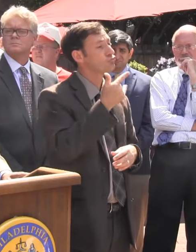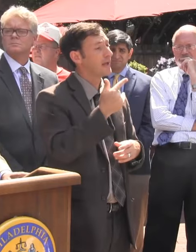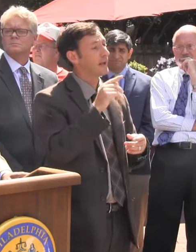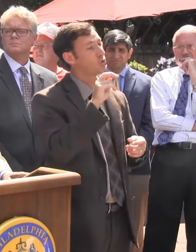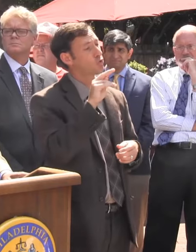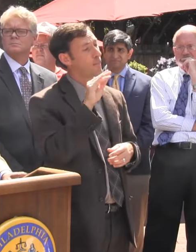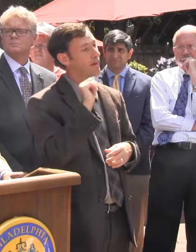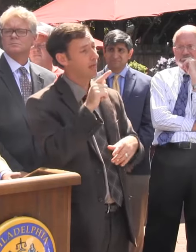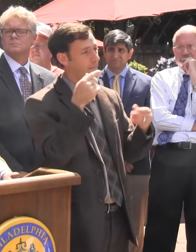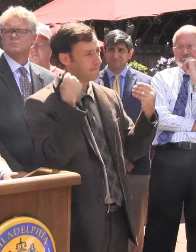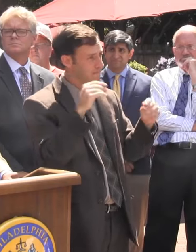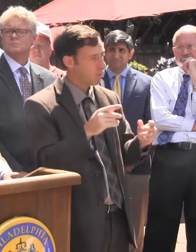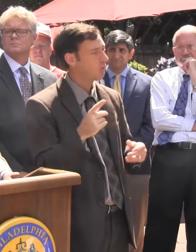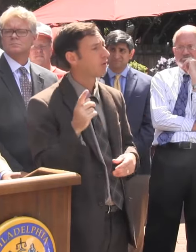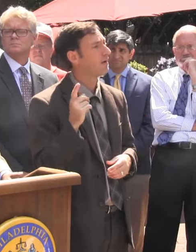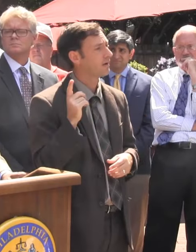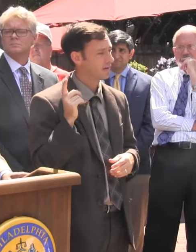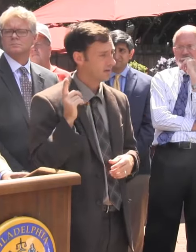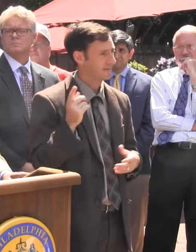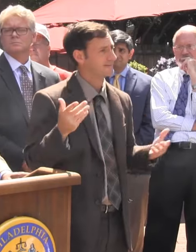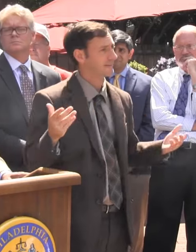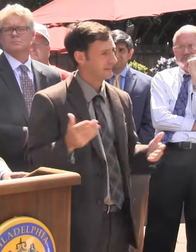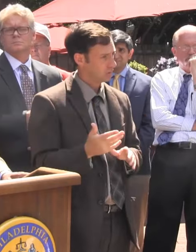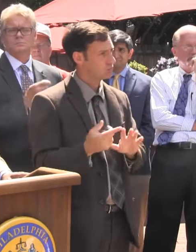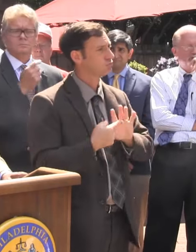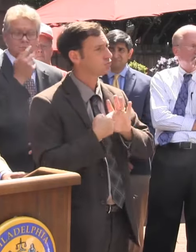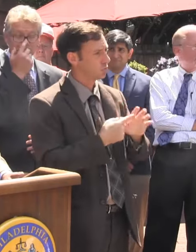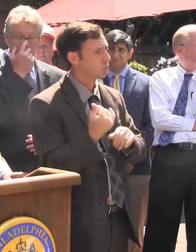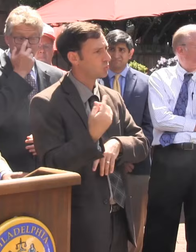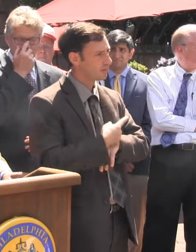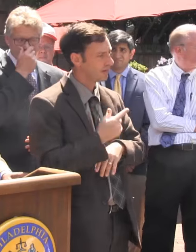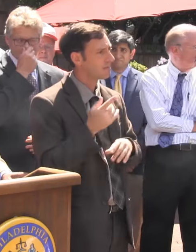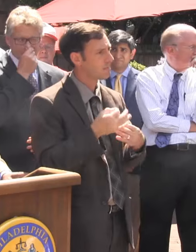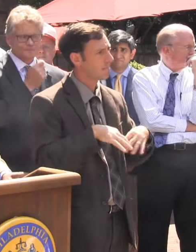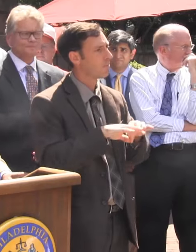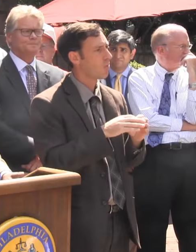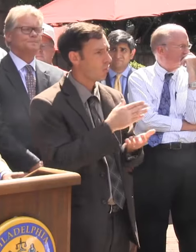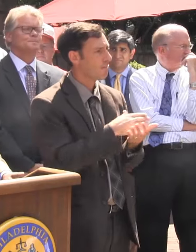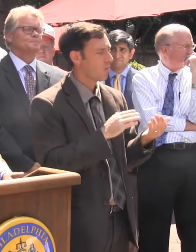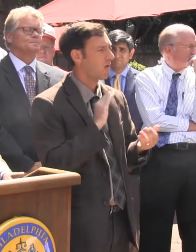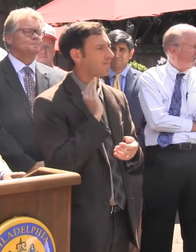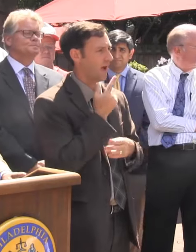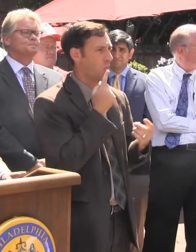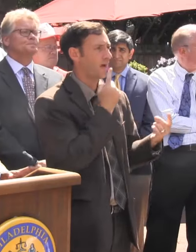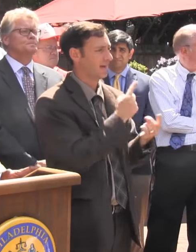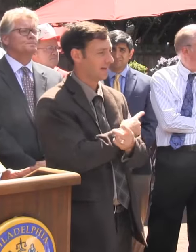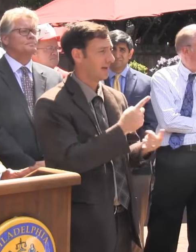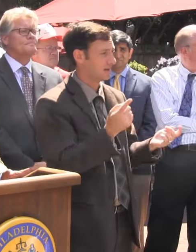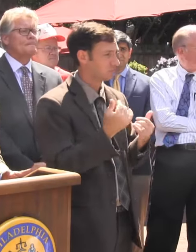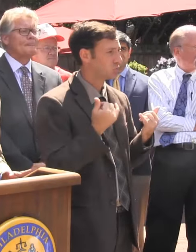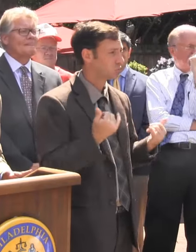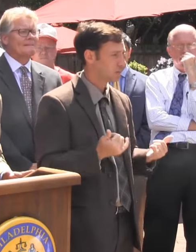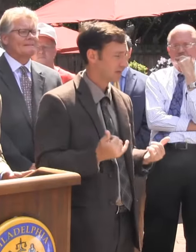today and I think that is a significant part of today's announcement, probably within the